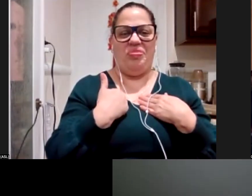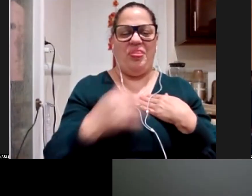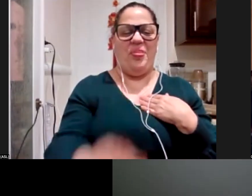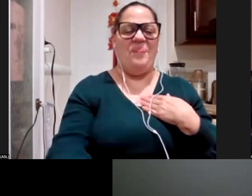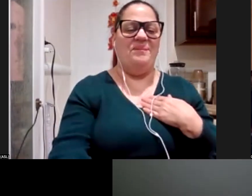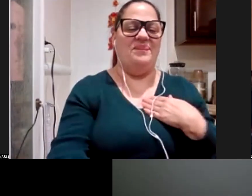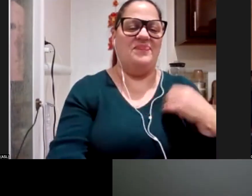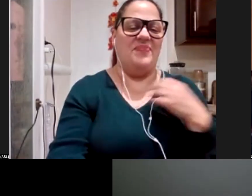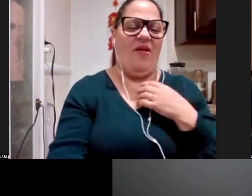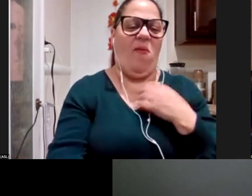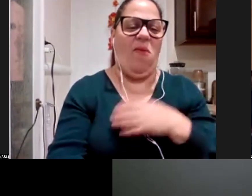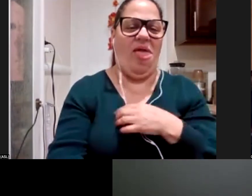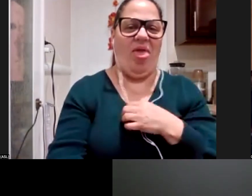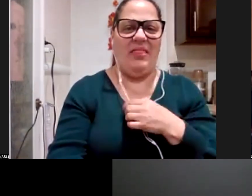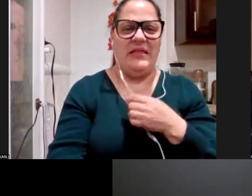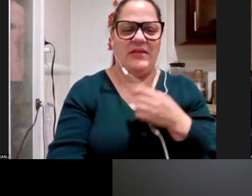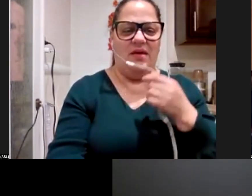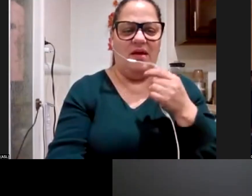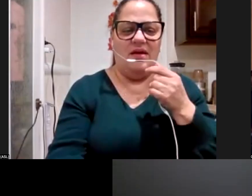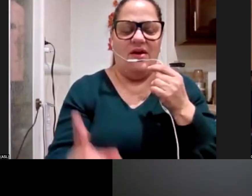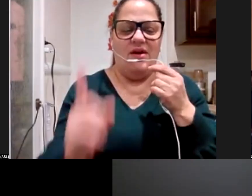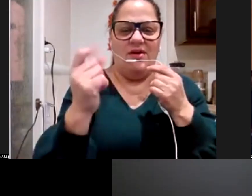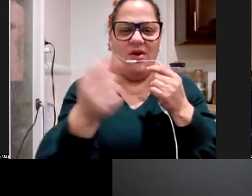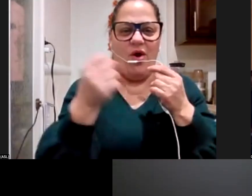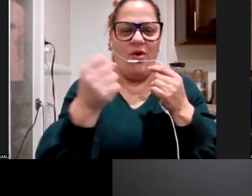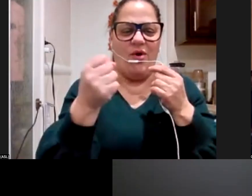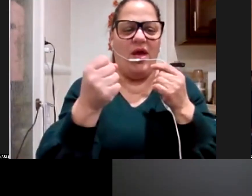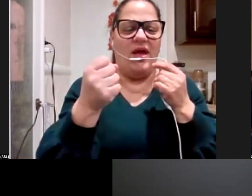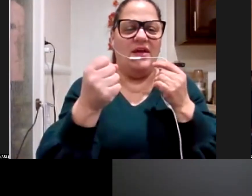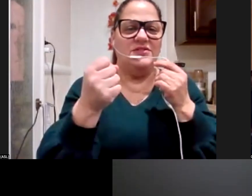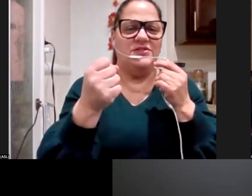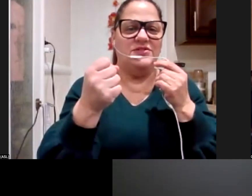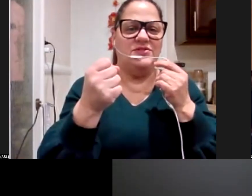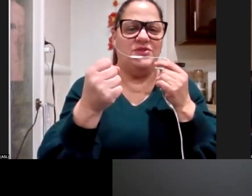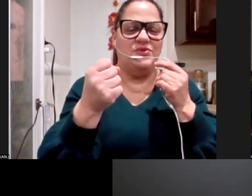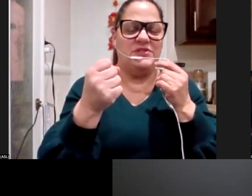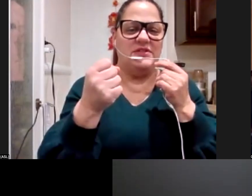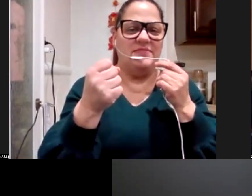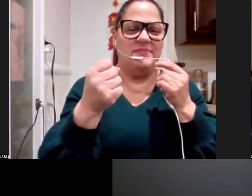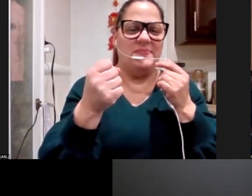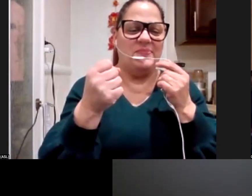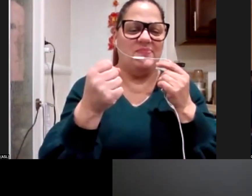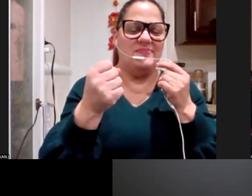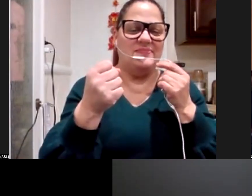[NATALIE] So we will have a blind basically for low vision and blind individuals. We will